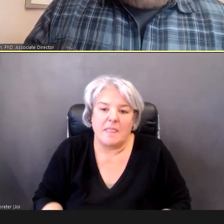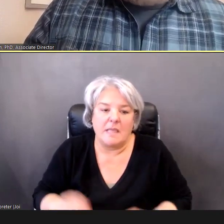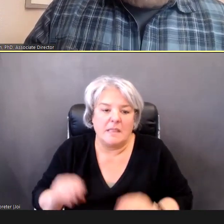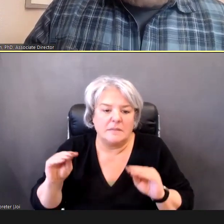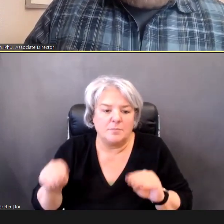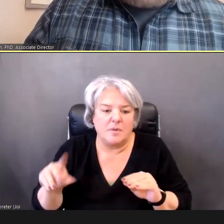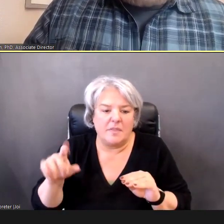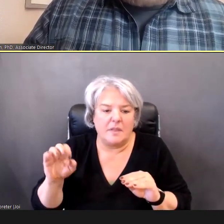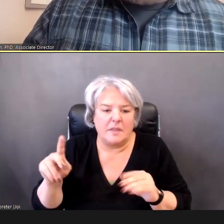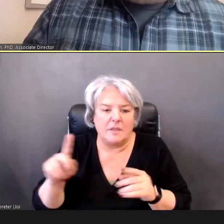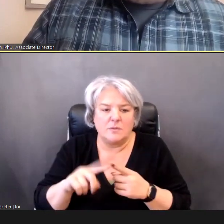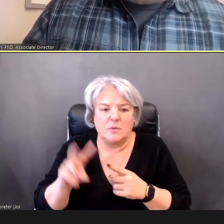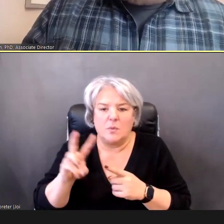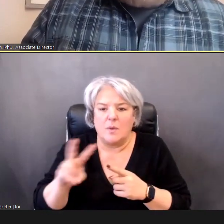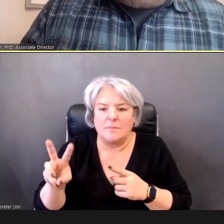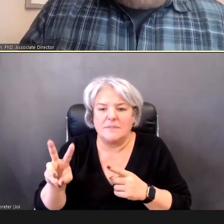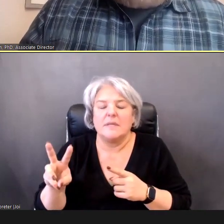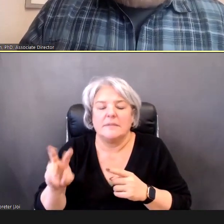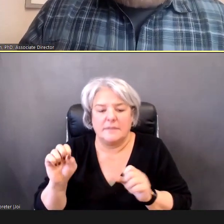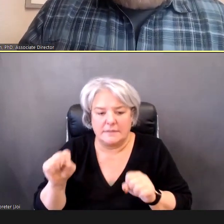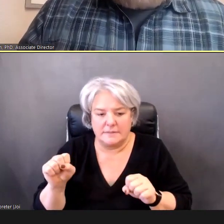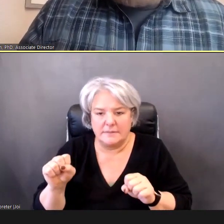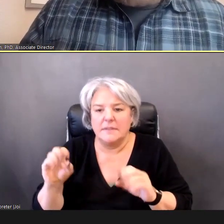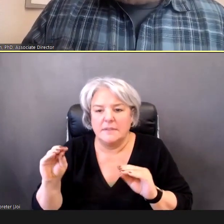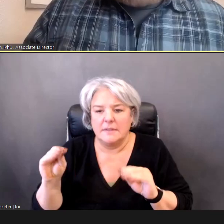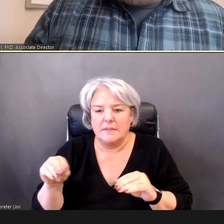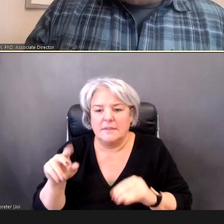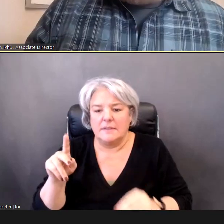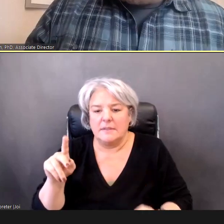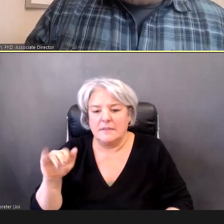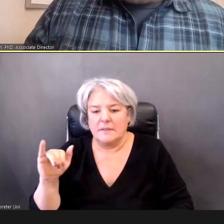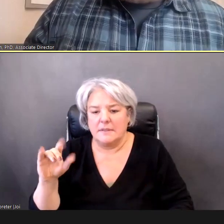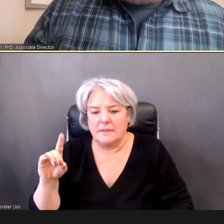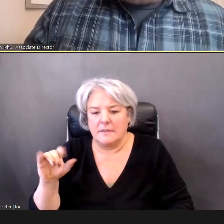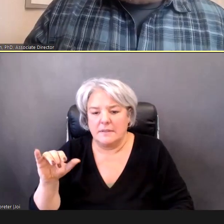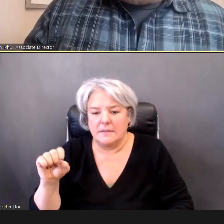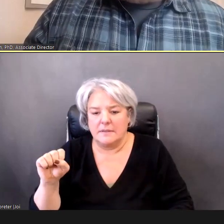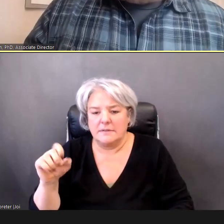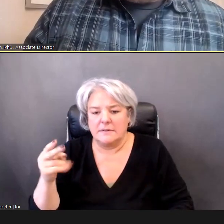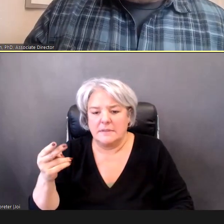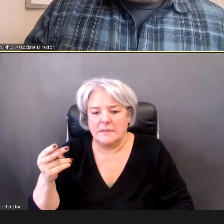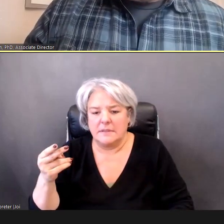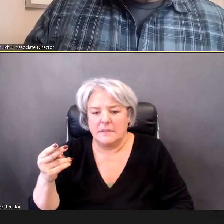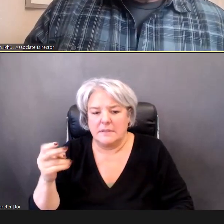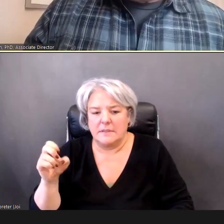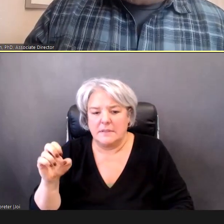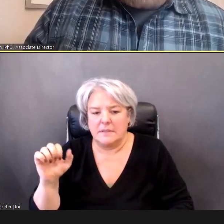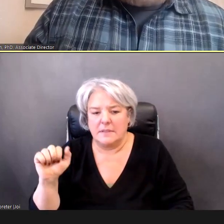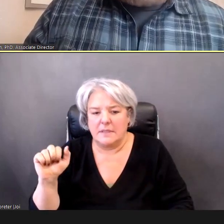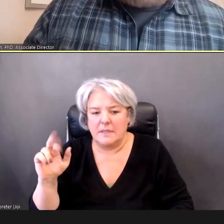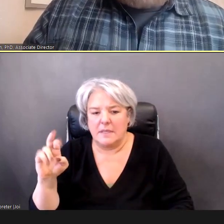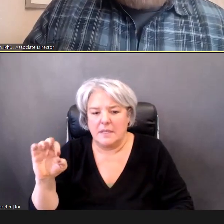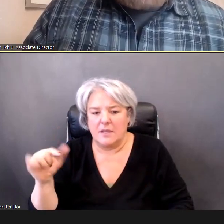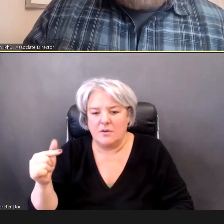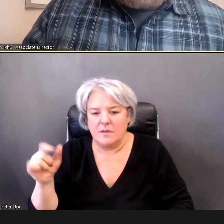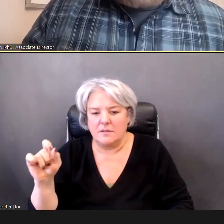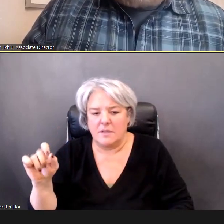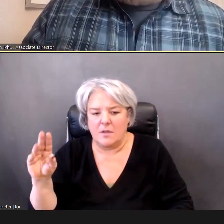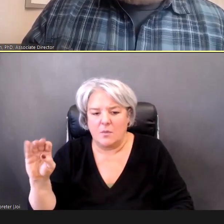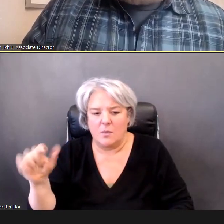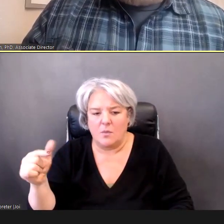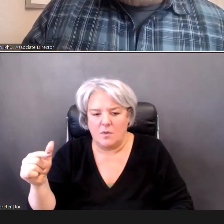website again it's kids hearing. org and